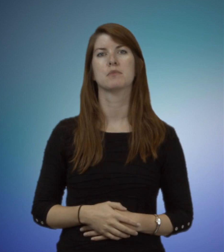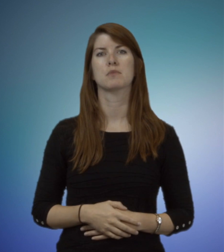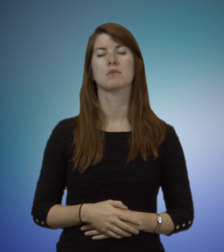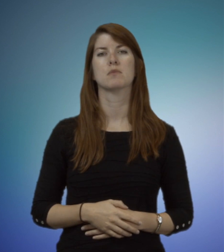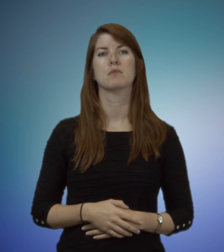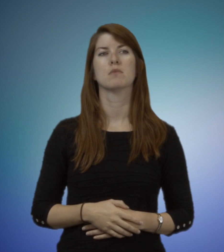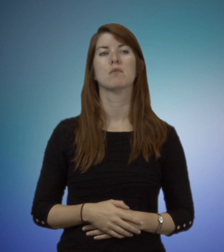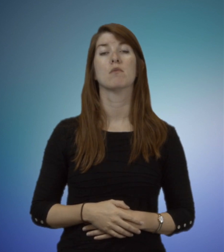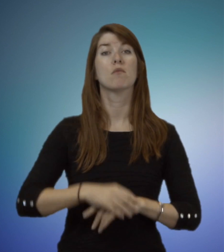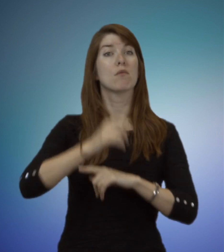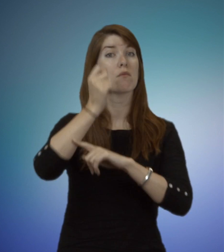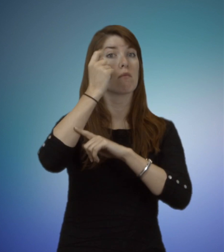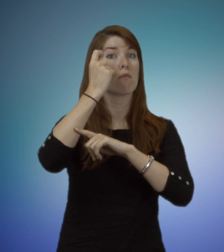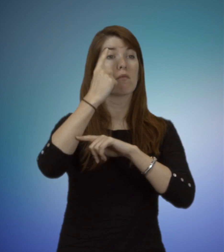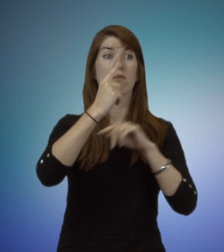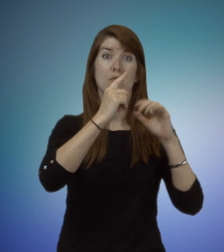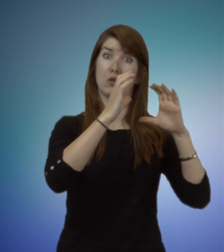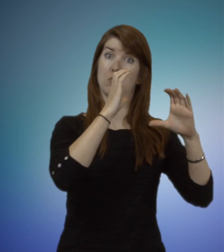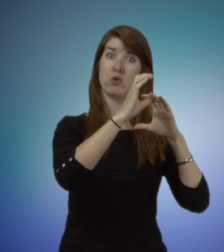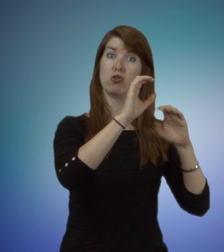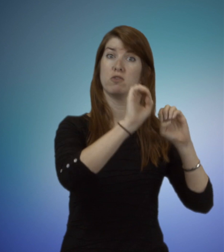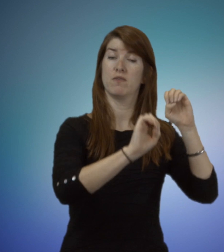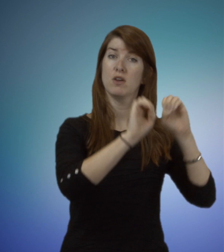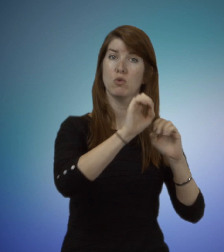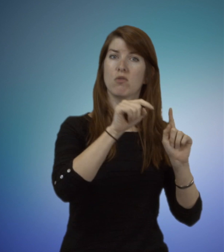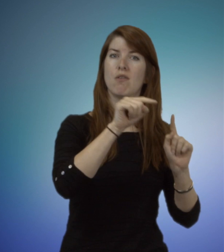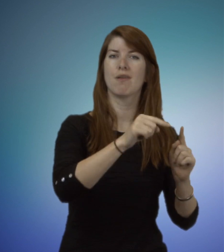However, a communication evaluation may also be included.